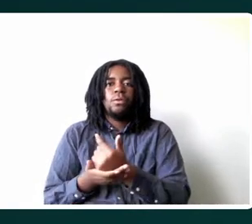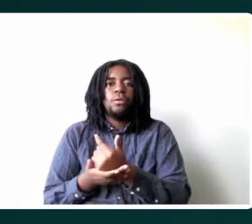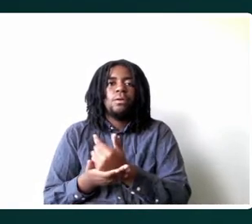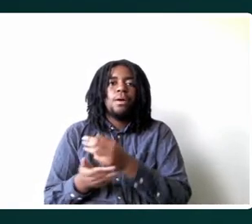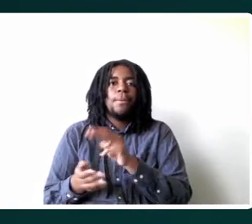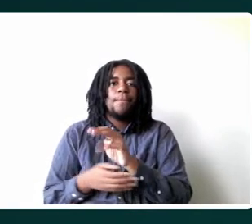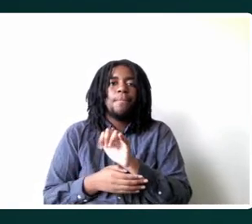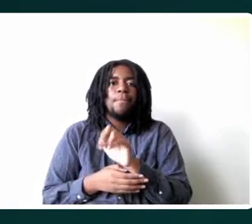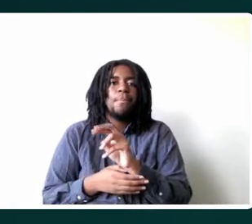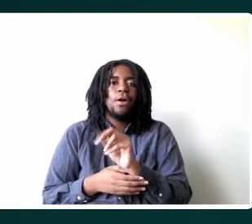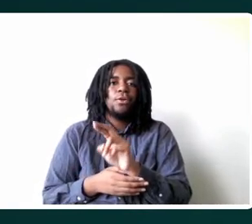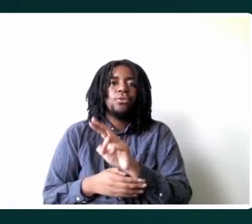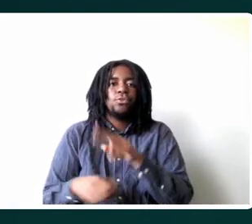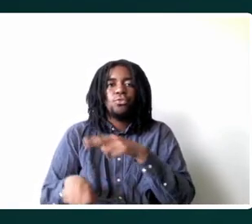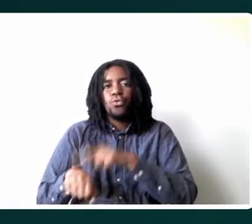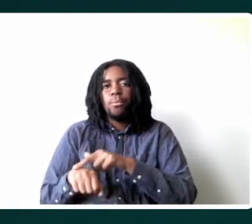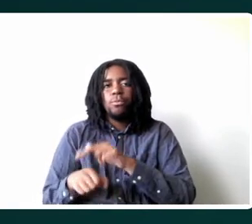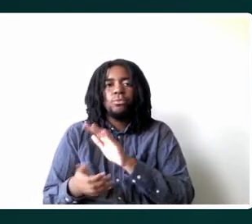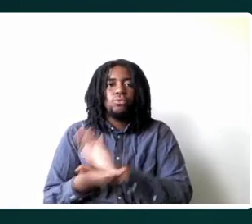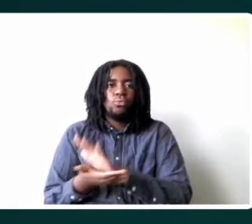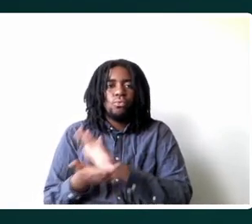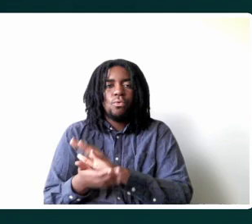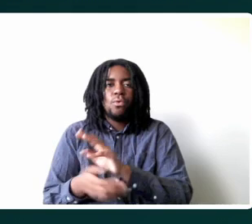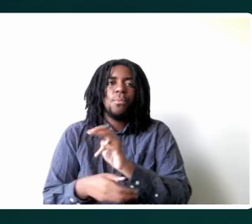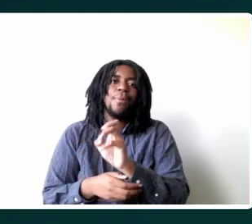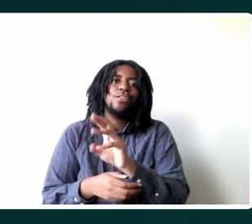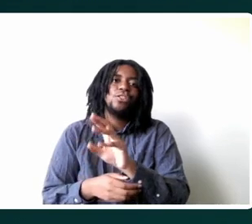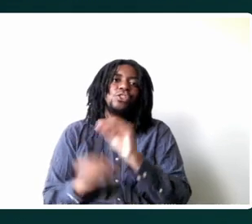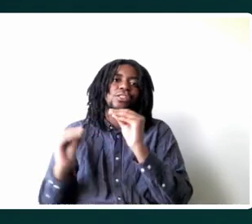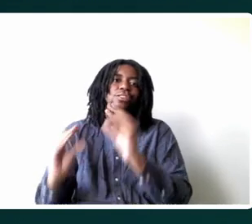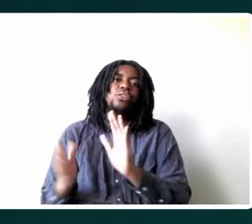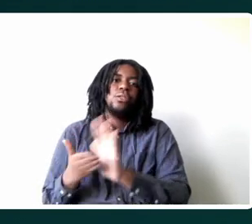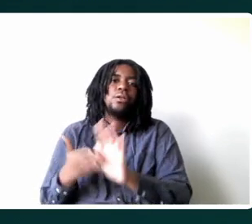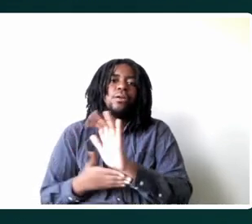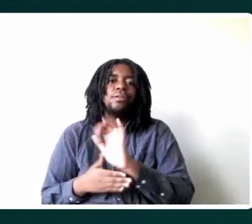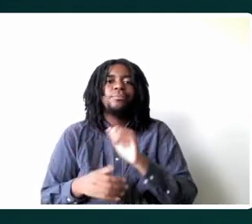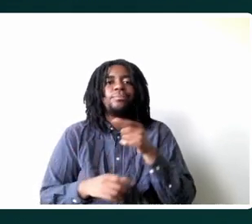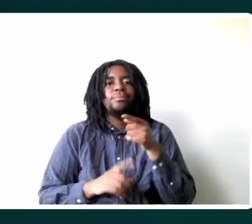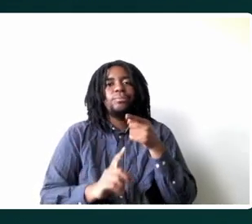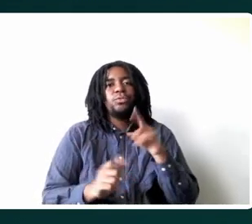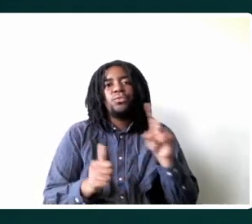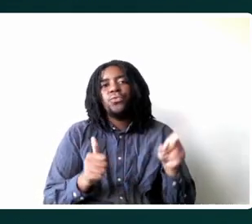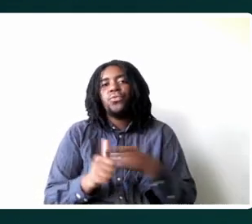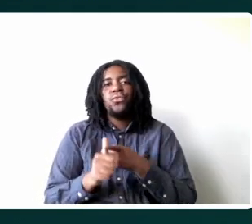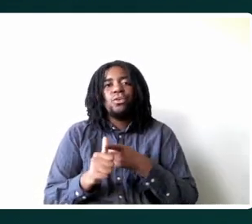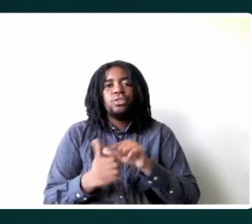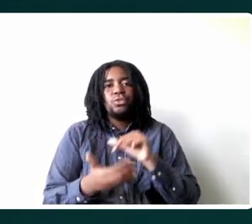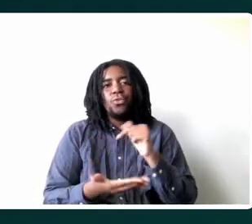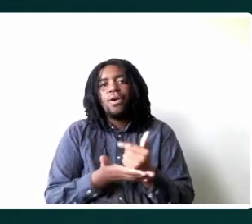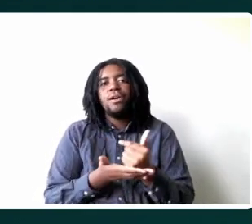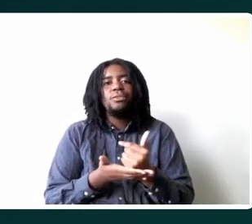And was actually the first graduate of Howard's art department in 1924, exactly 100 years ago.